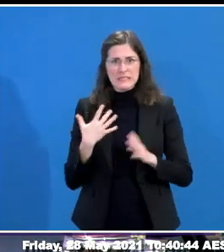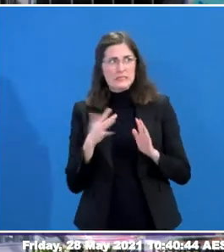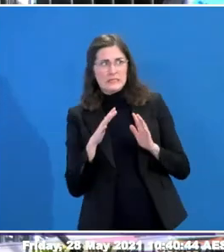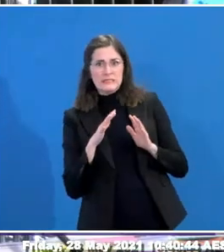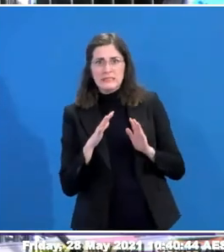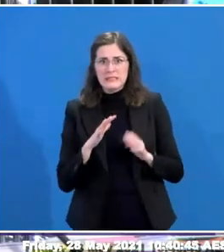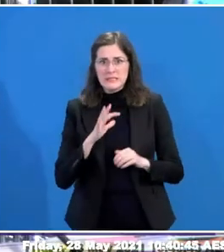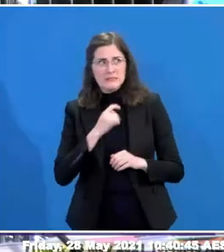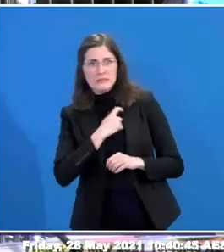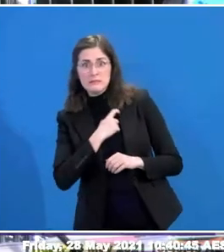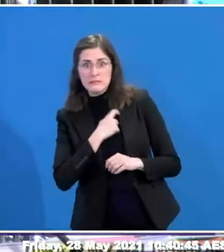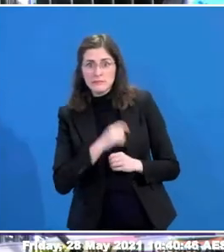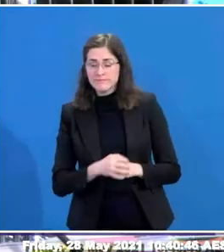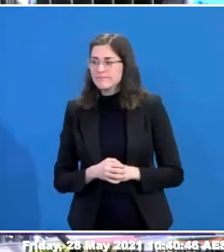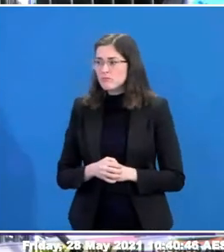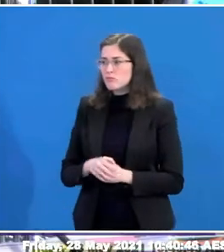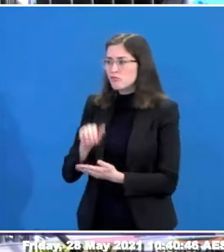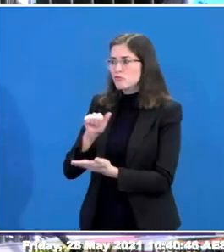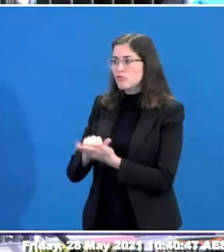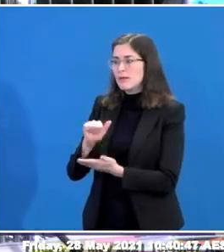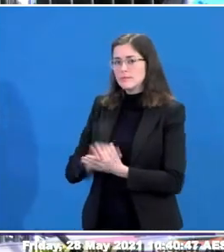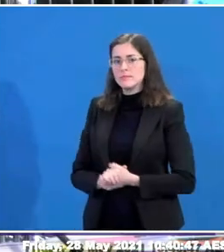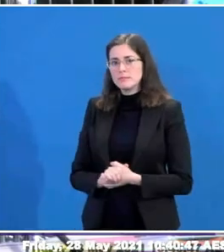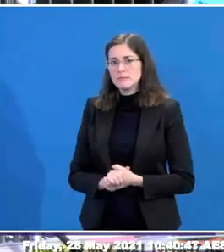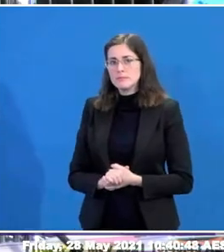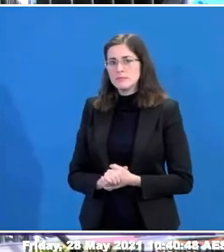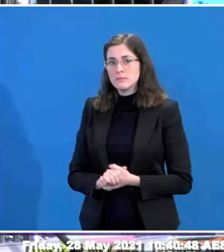When you read this, did it cause you to reflect on the way in which